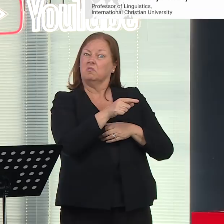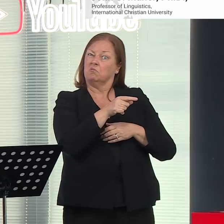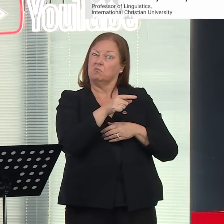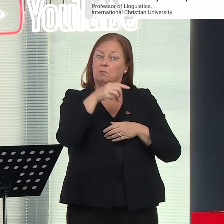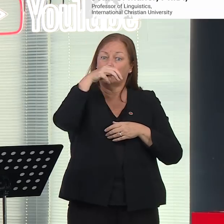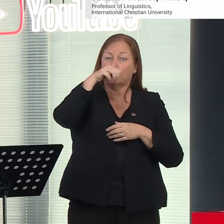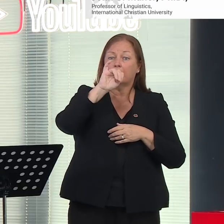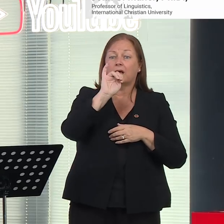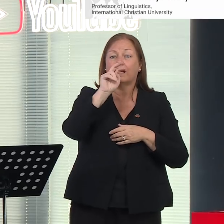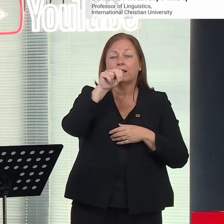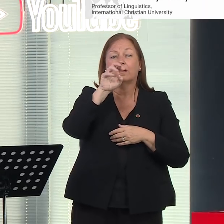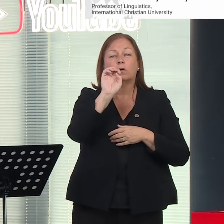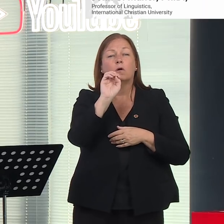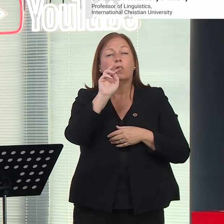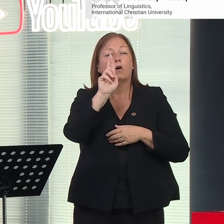That view is illlogiccal.